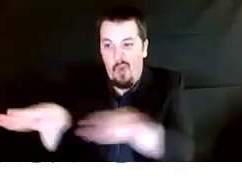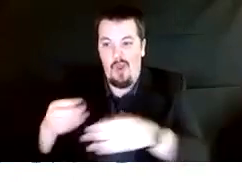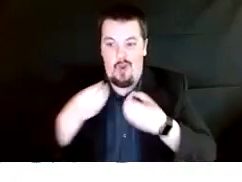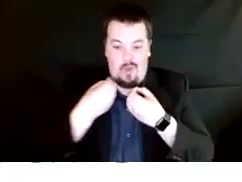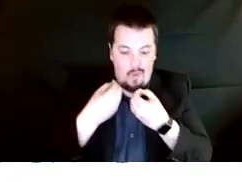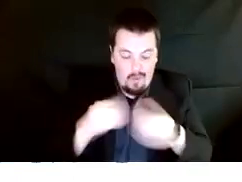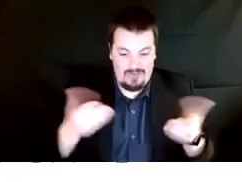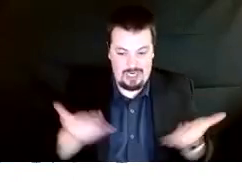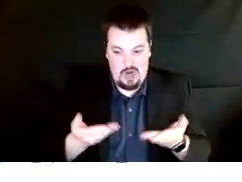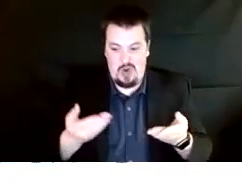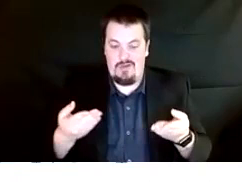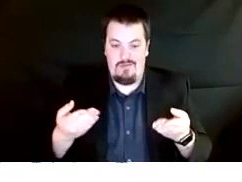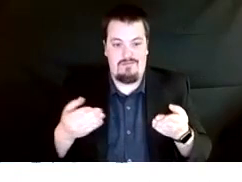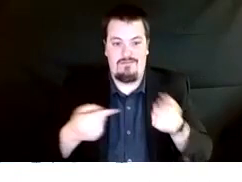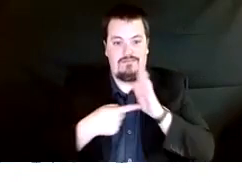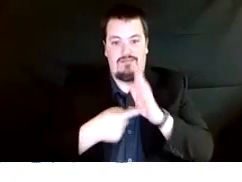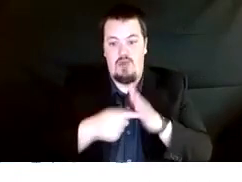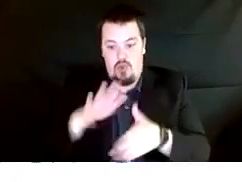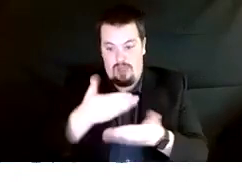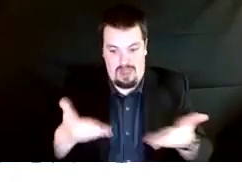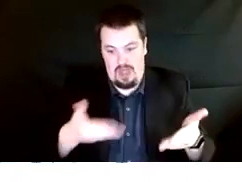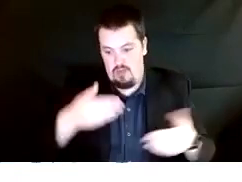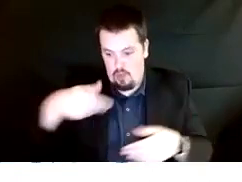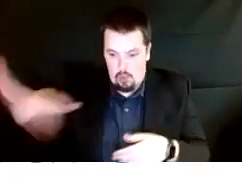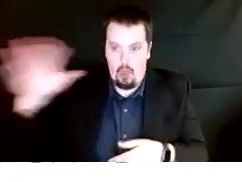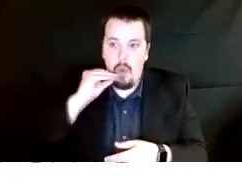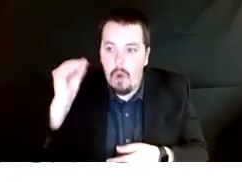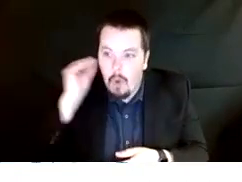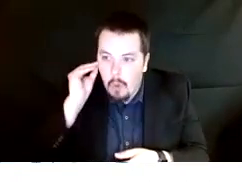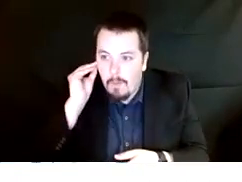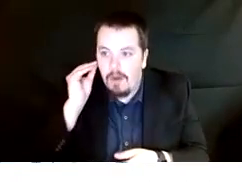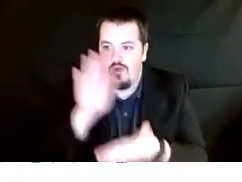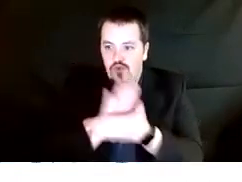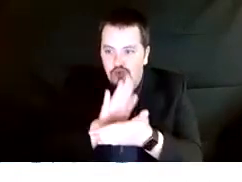was pretty much sent the message take your things and go home, schools were starting to shut down